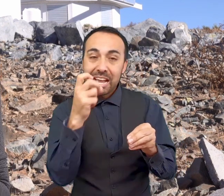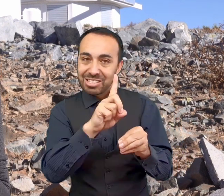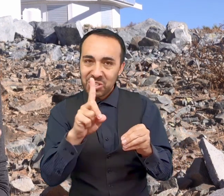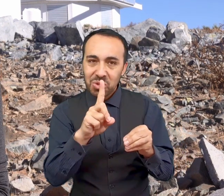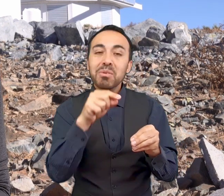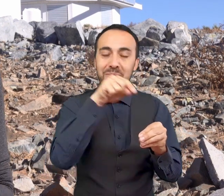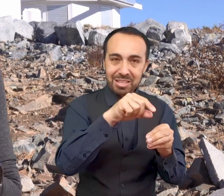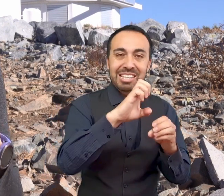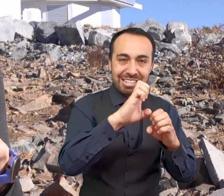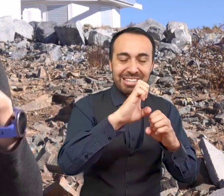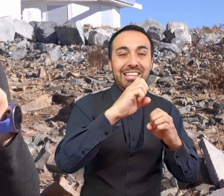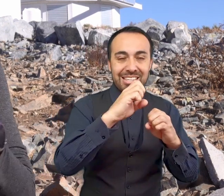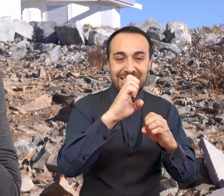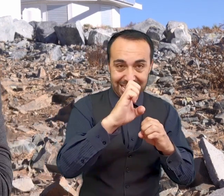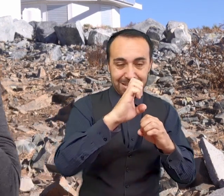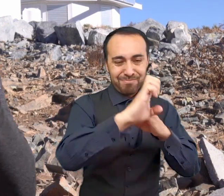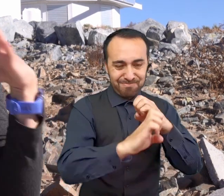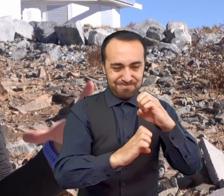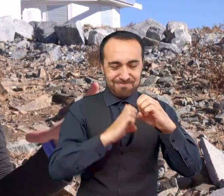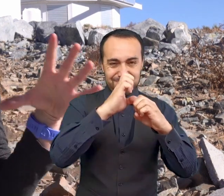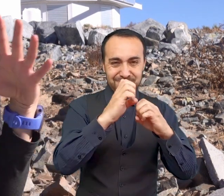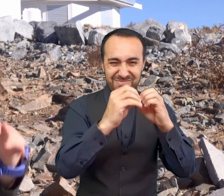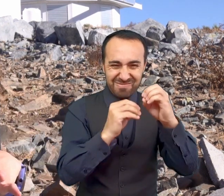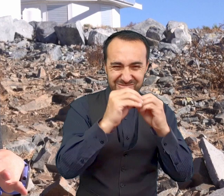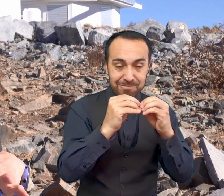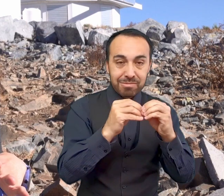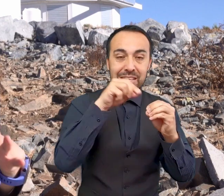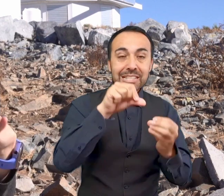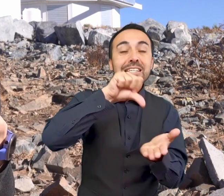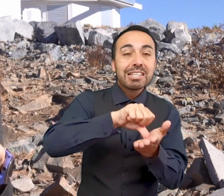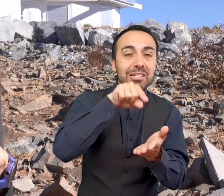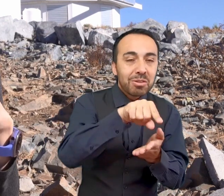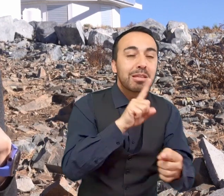Finally, the outer layers of the star are completely ejected and ionized by